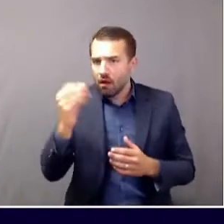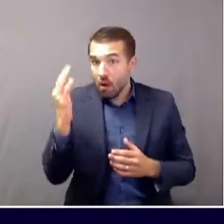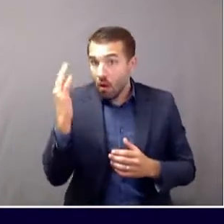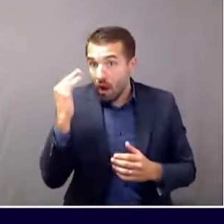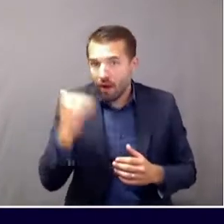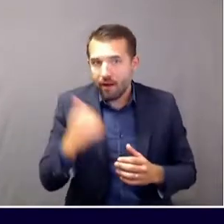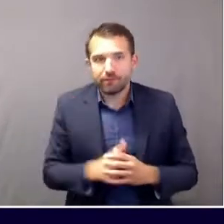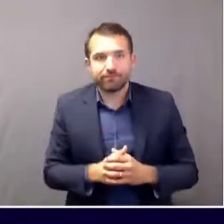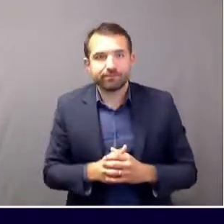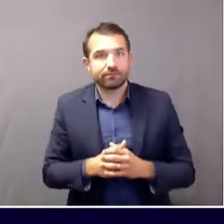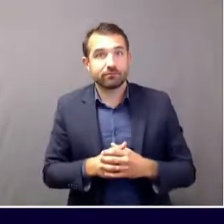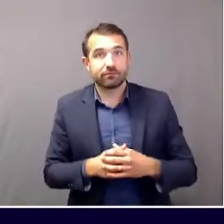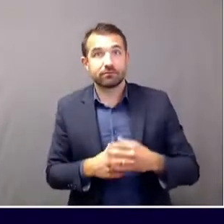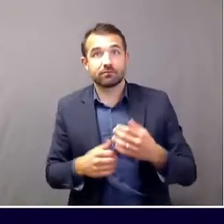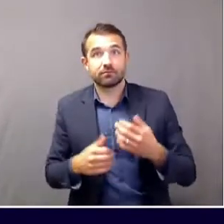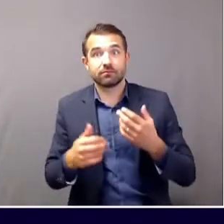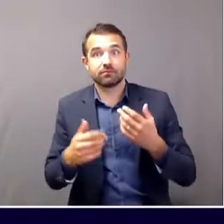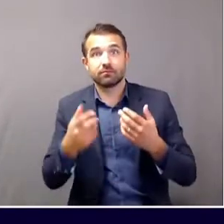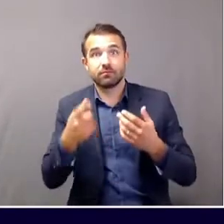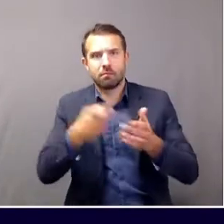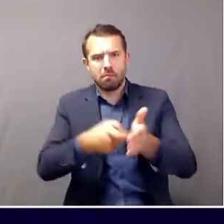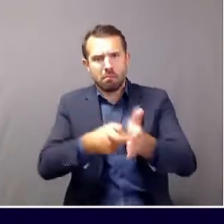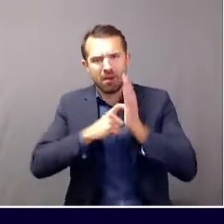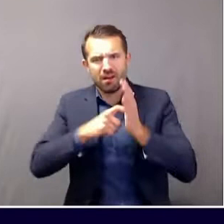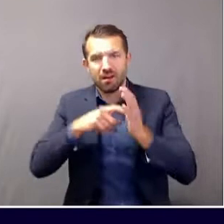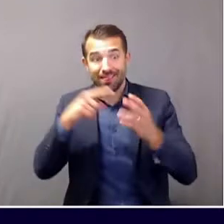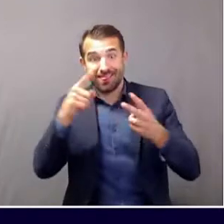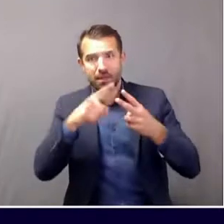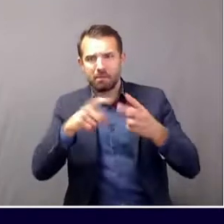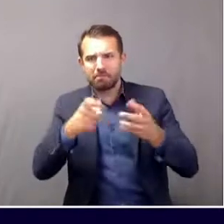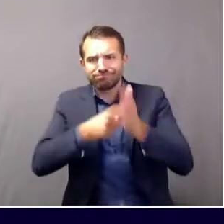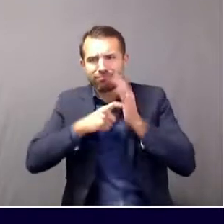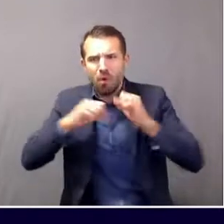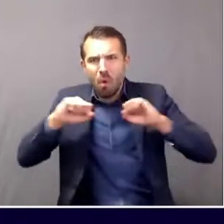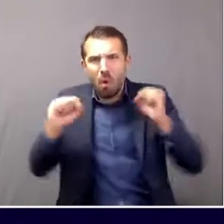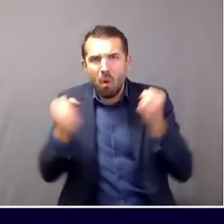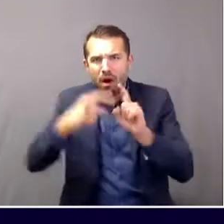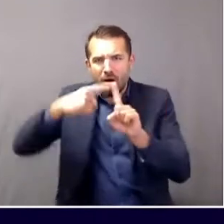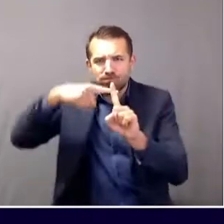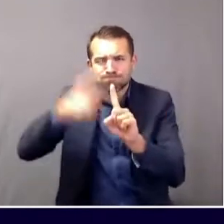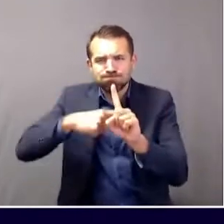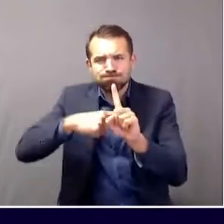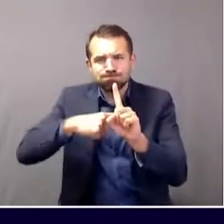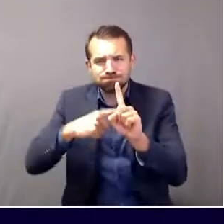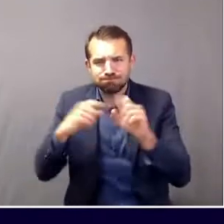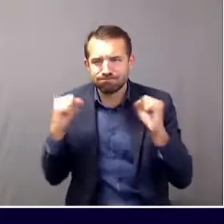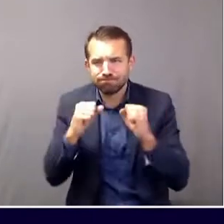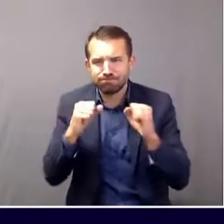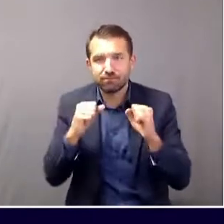both in terms of its transport as well as up until the time it